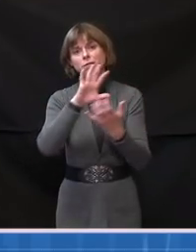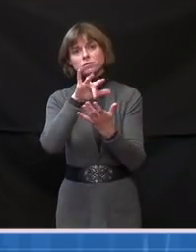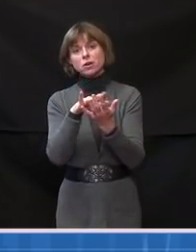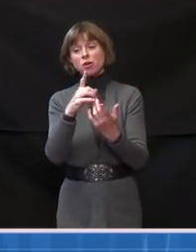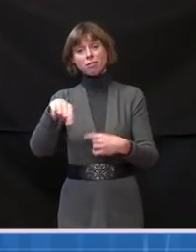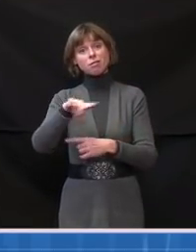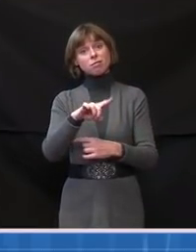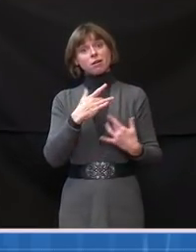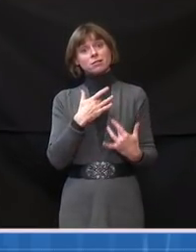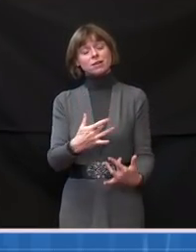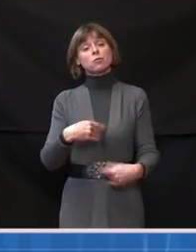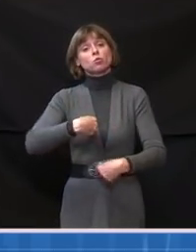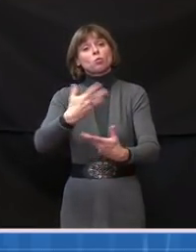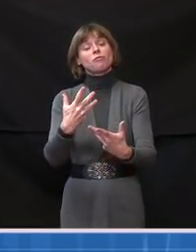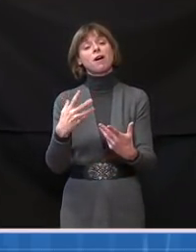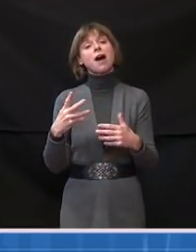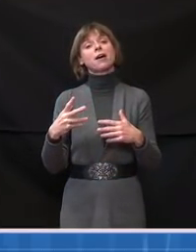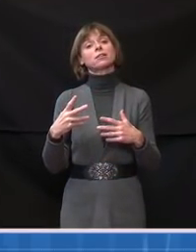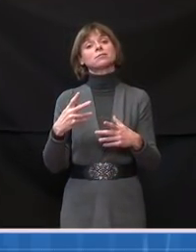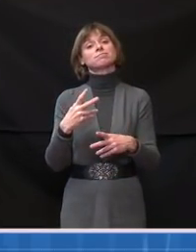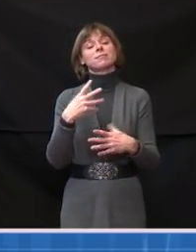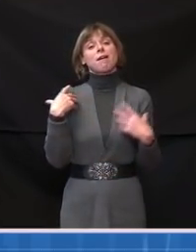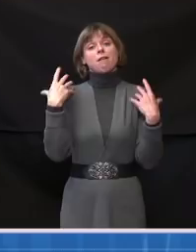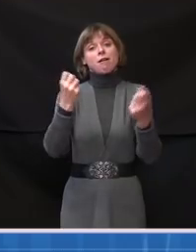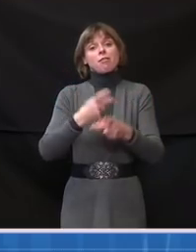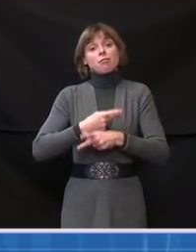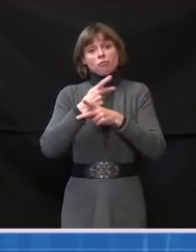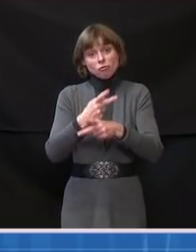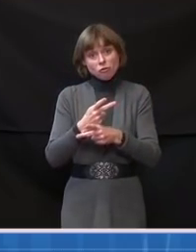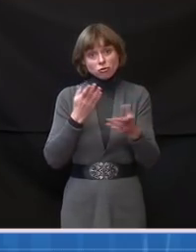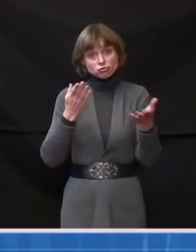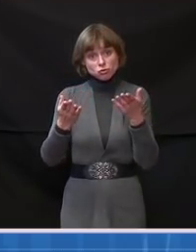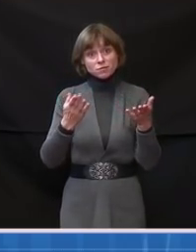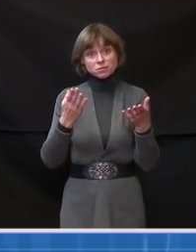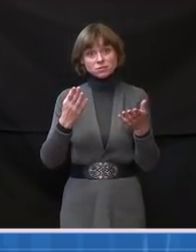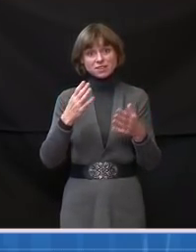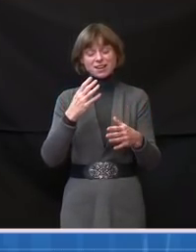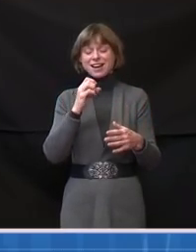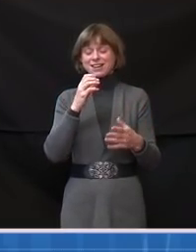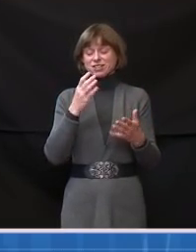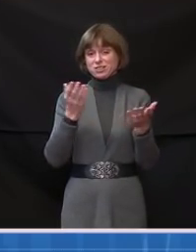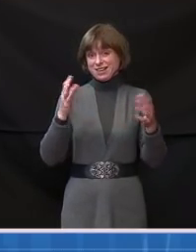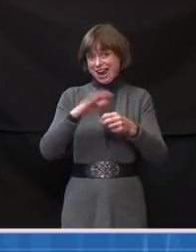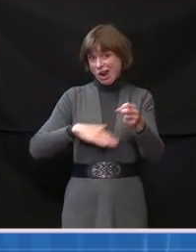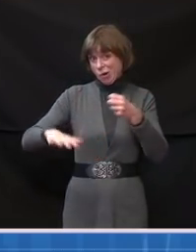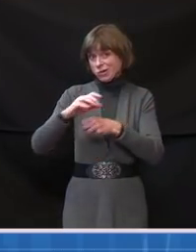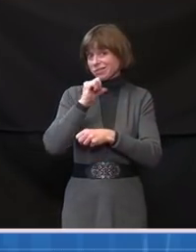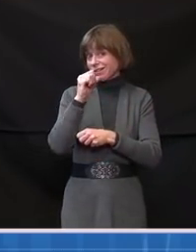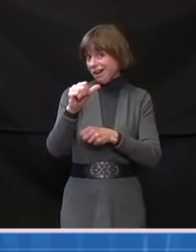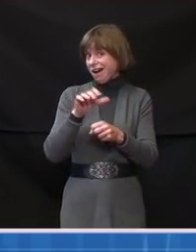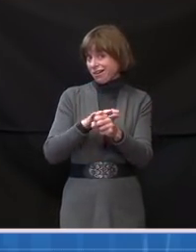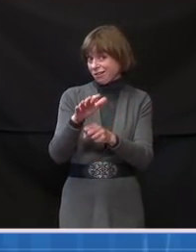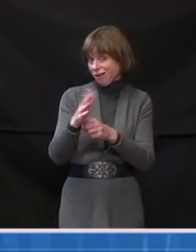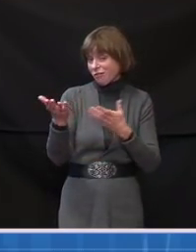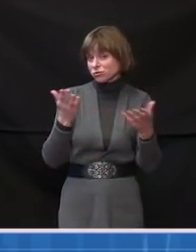in underserved areas, reaching almost 30 million people. Under this new program we will begin directly